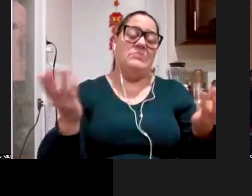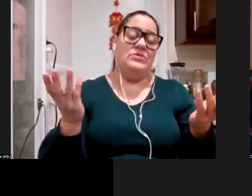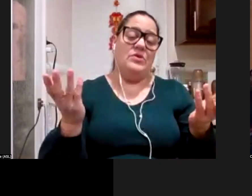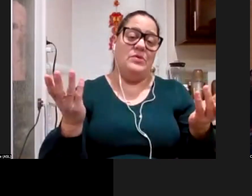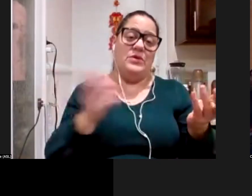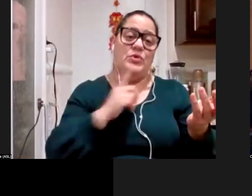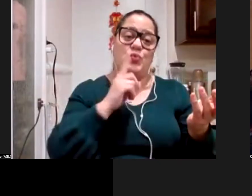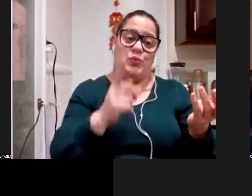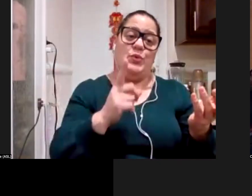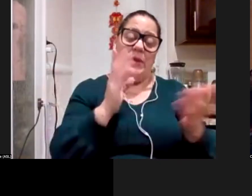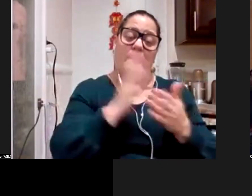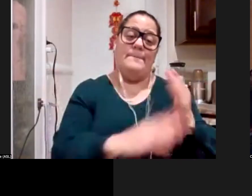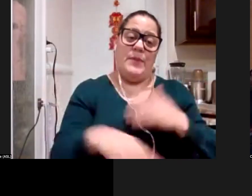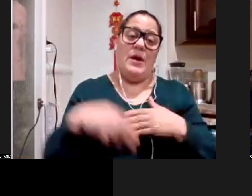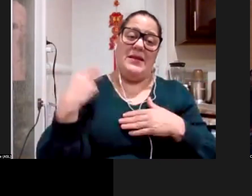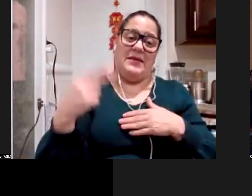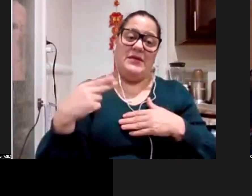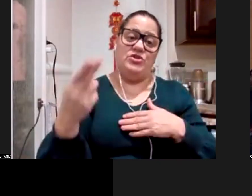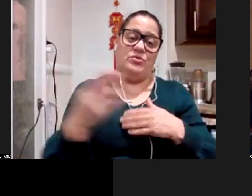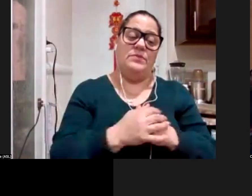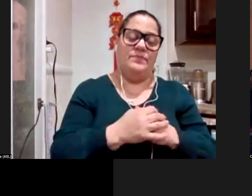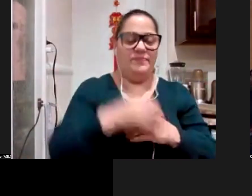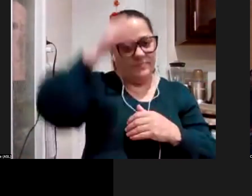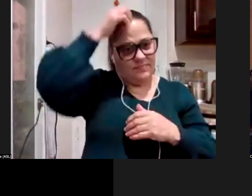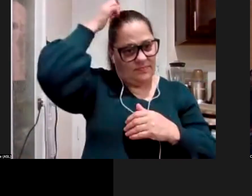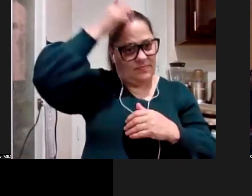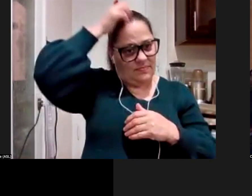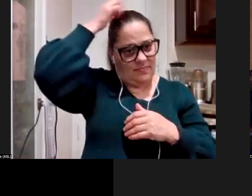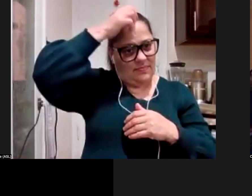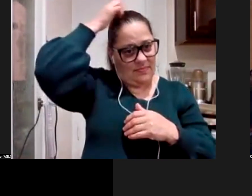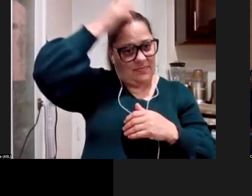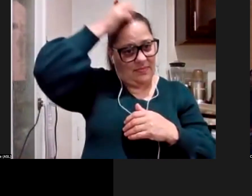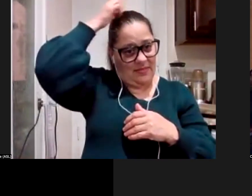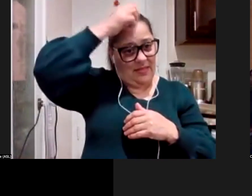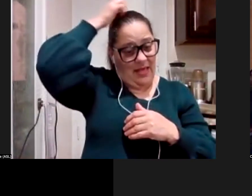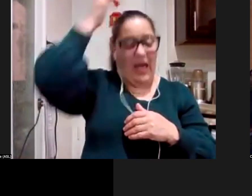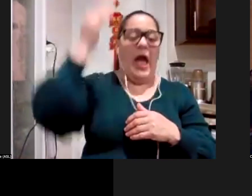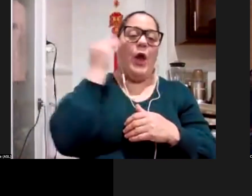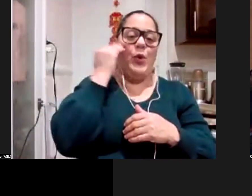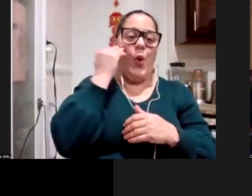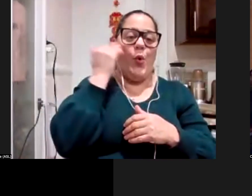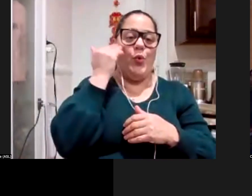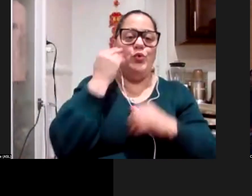piece of history and it might very well I I know who's who's in control of it. I could mention it